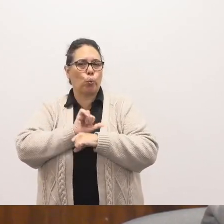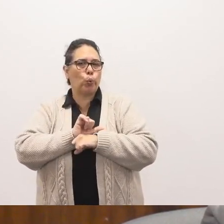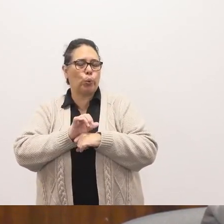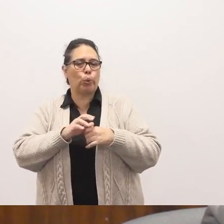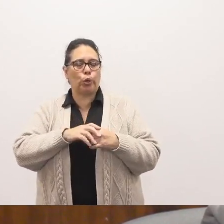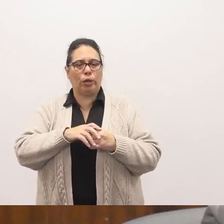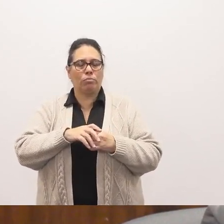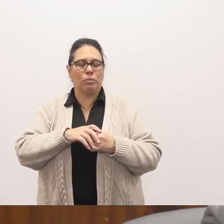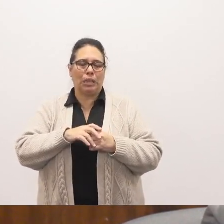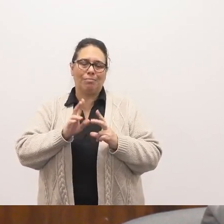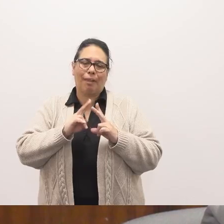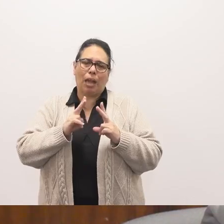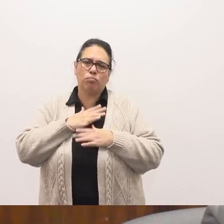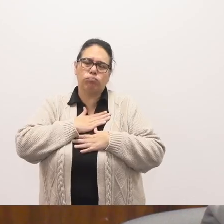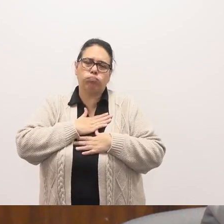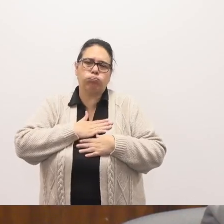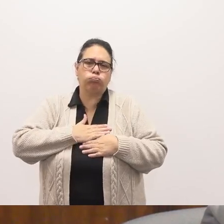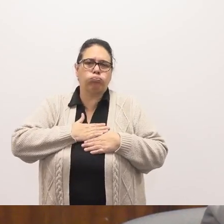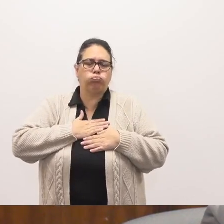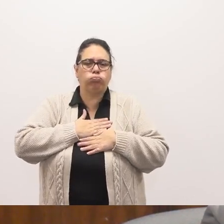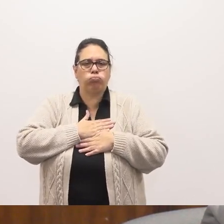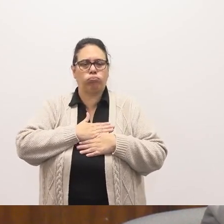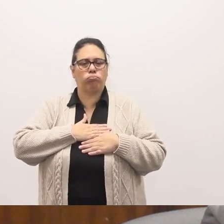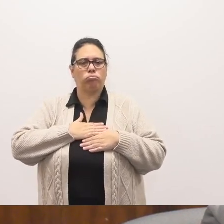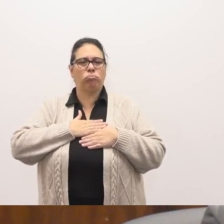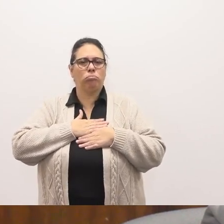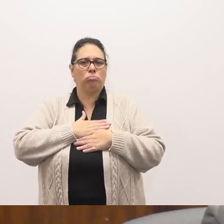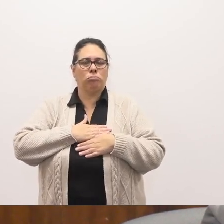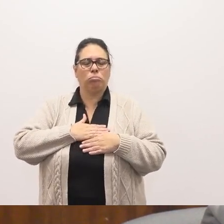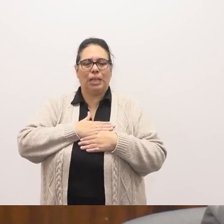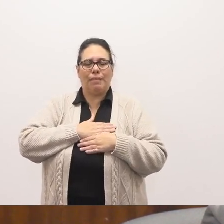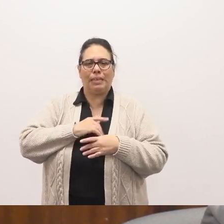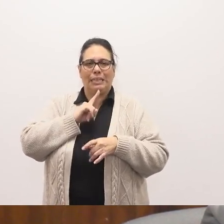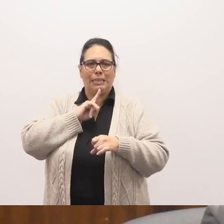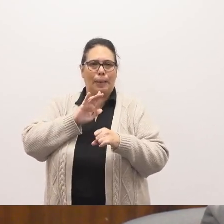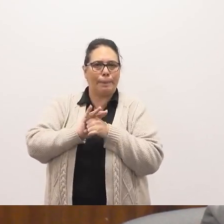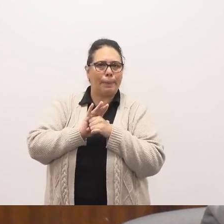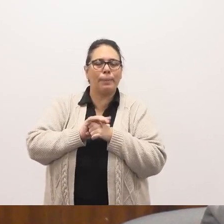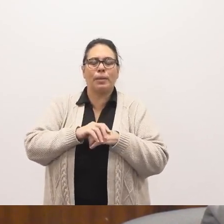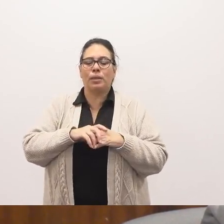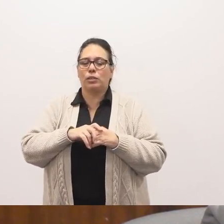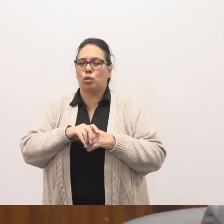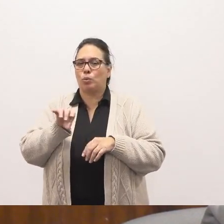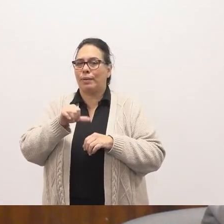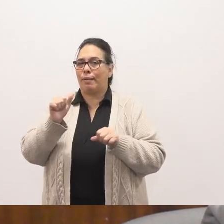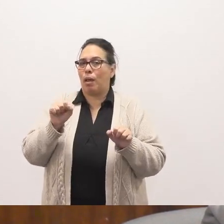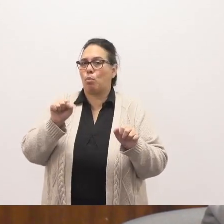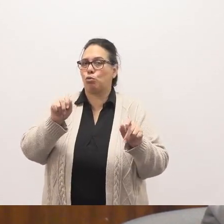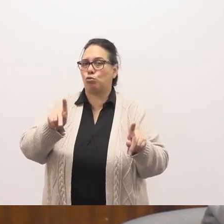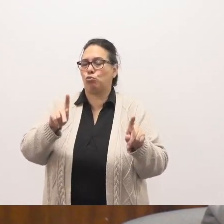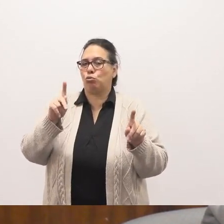And I'm very, very appreciative of his commitment. And so this is just another opportunity to celebrate his life,